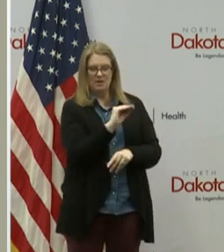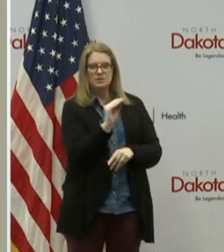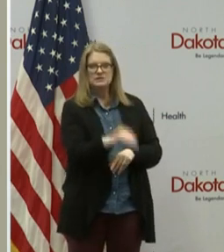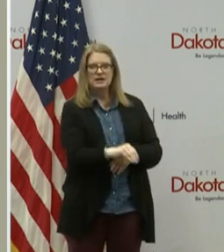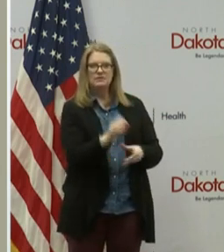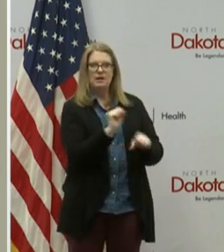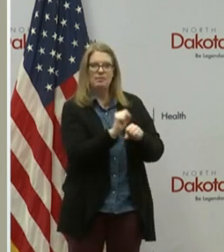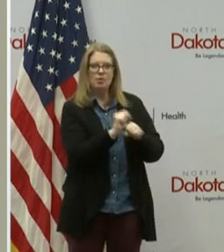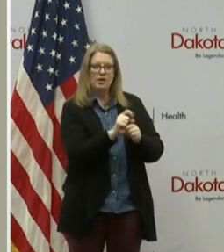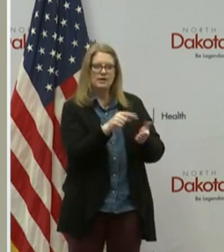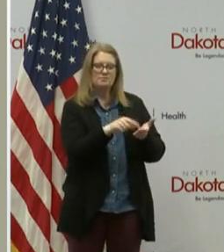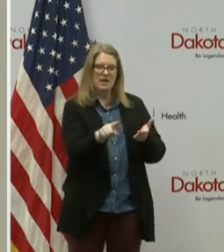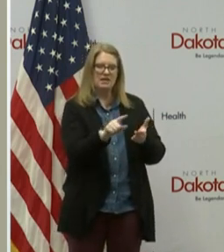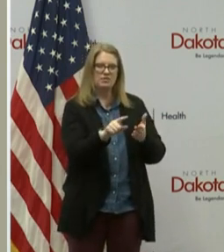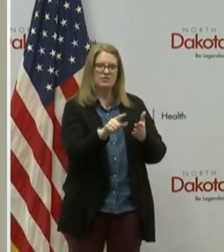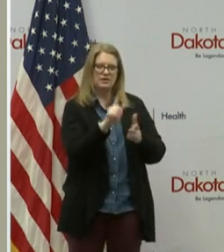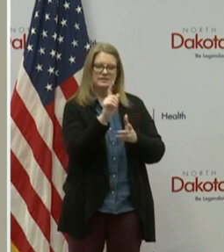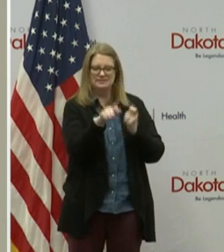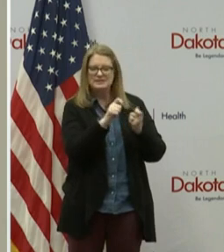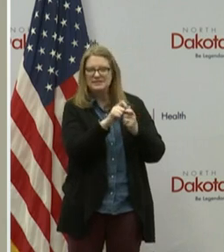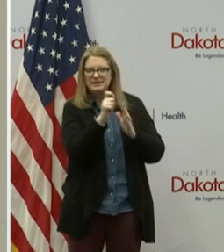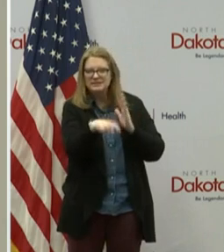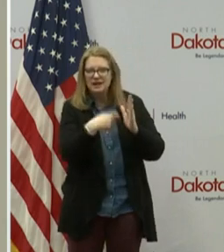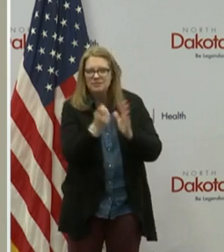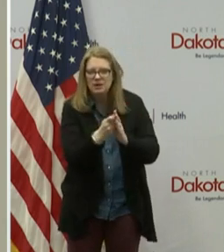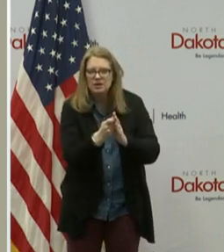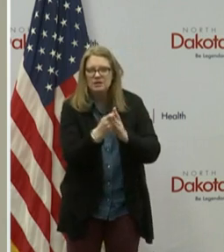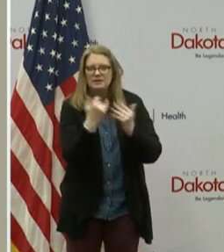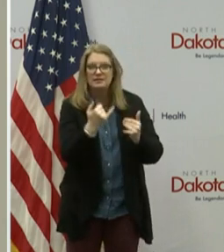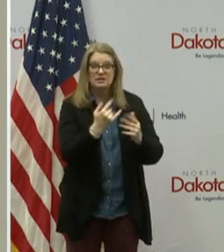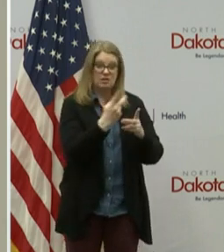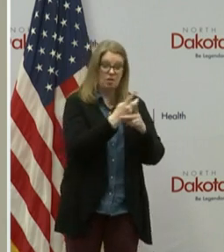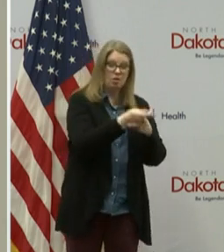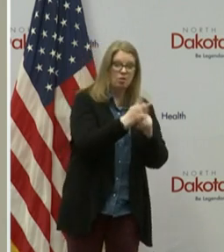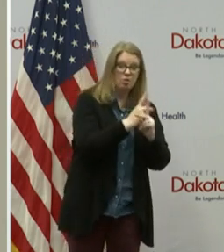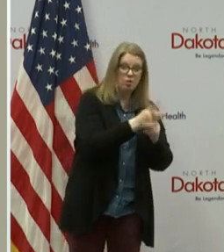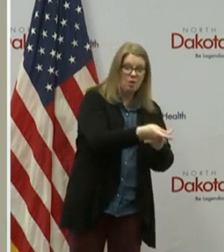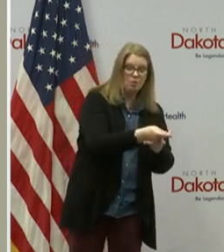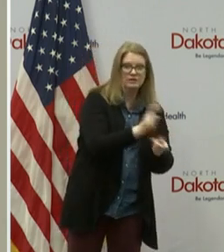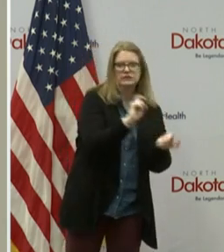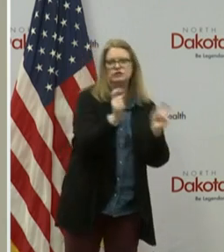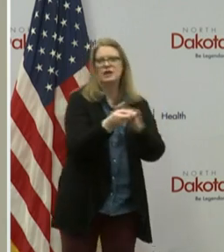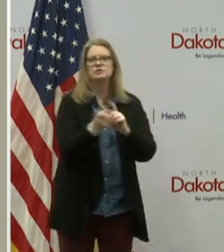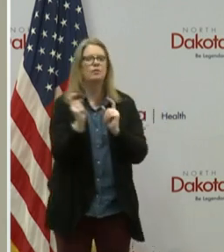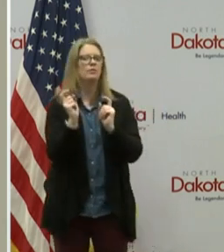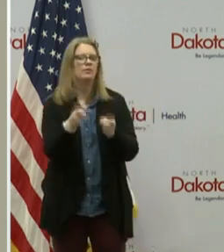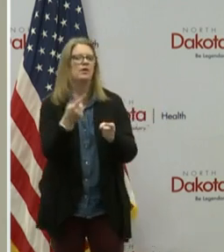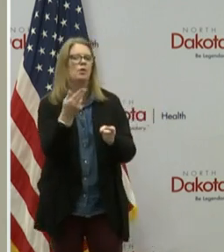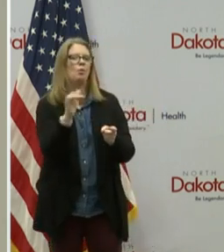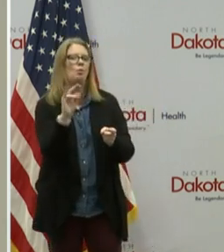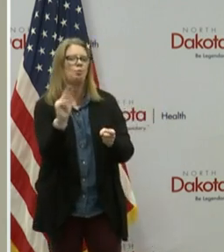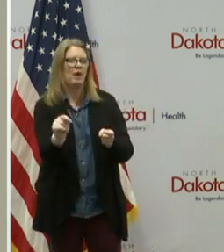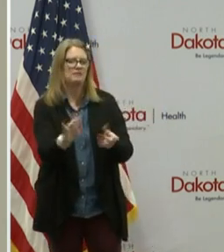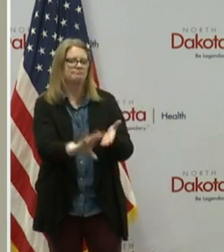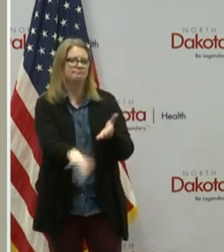LOAN TO A SMALL BUSINESS. IF YOU MAINTAIN 75% OF YOUR EMPLOYEE PAYROLL OVER A PERIOD OF TIME.